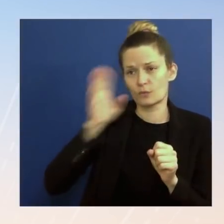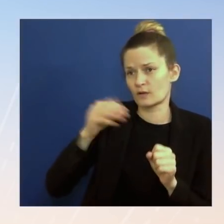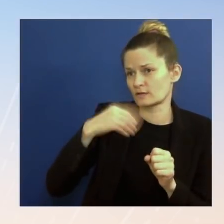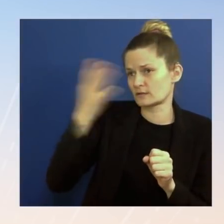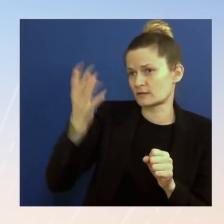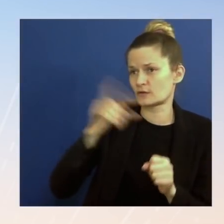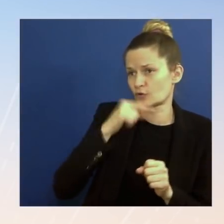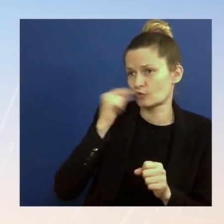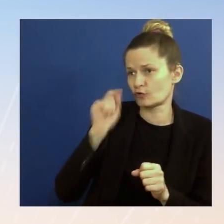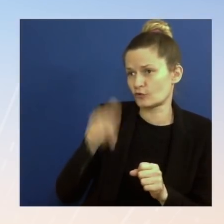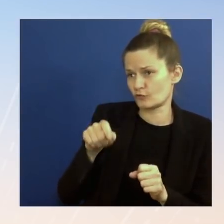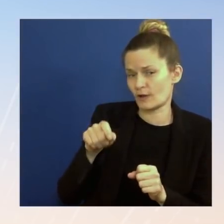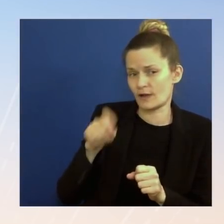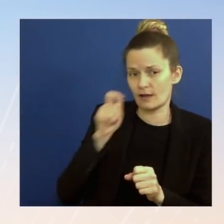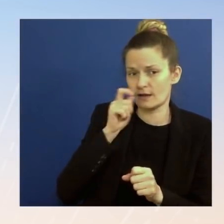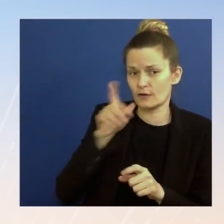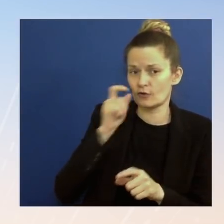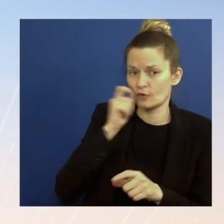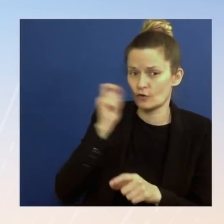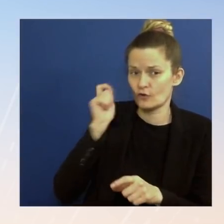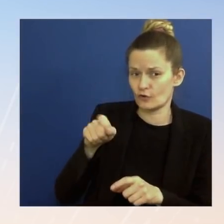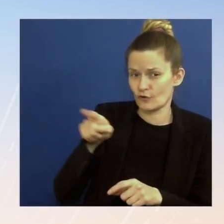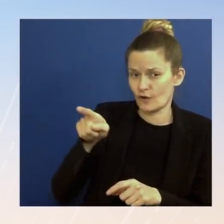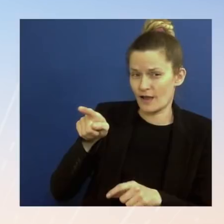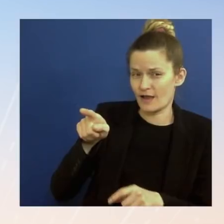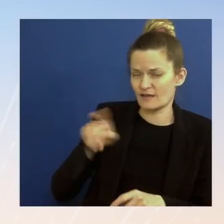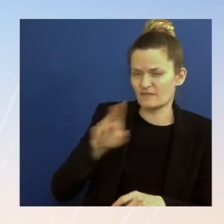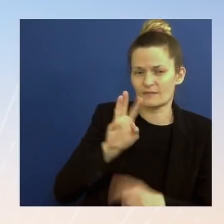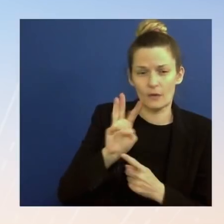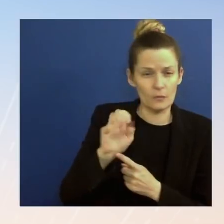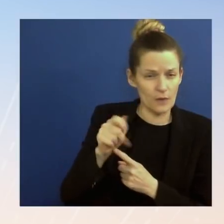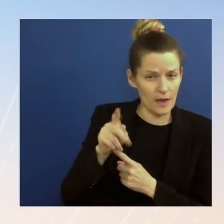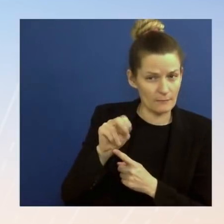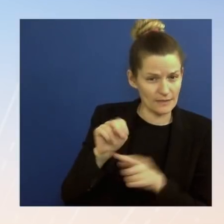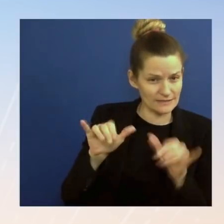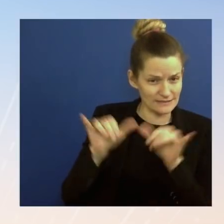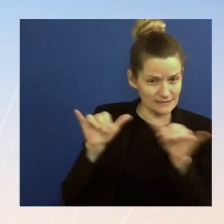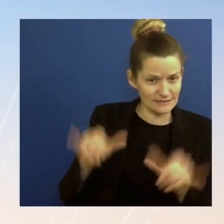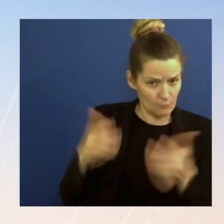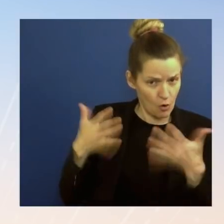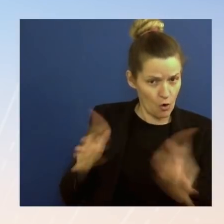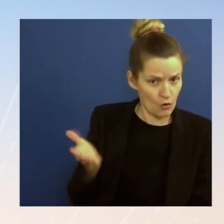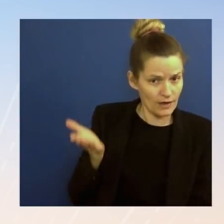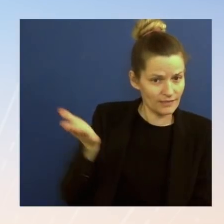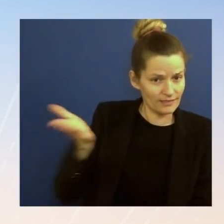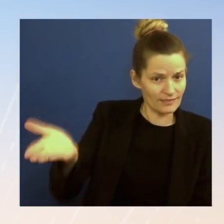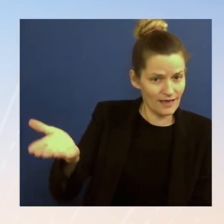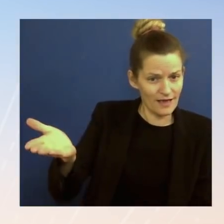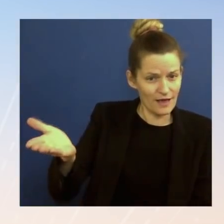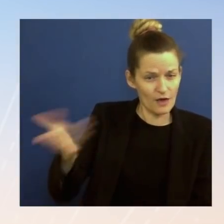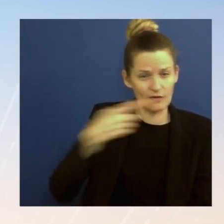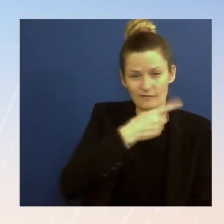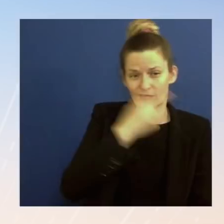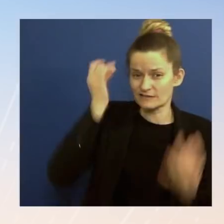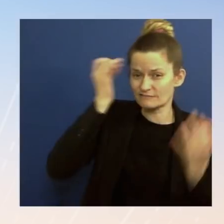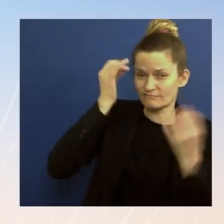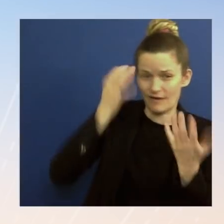that have already been delivered, or is there consideration of new types of weapon systems in this tranche of funding? Ms. Psaki: It's a good question, Phil.